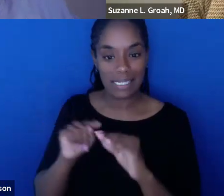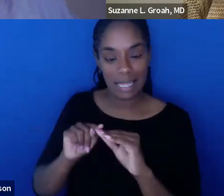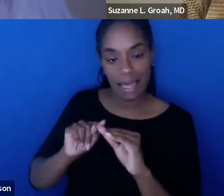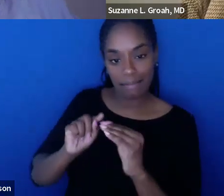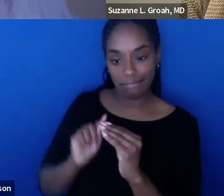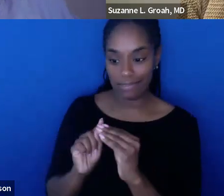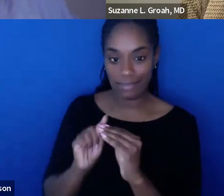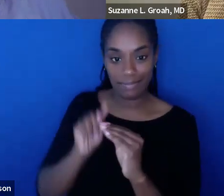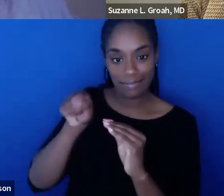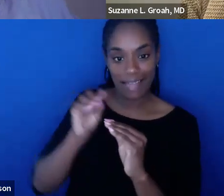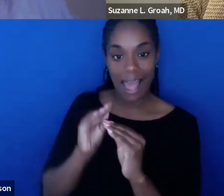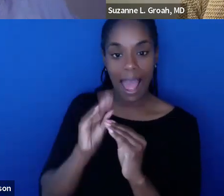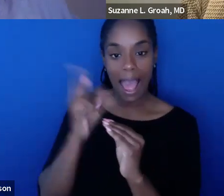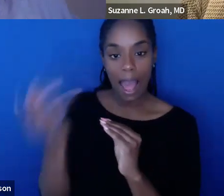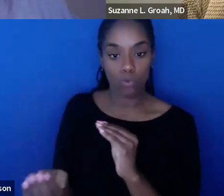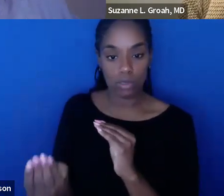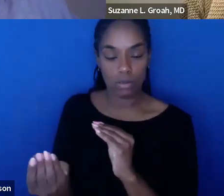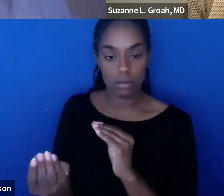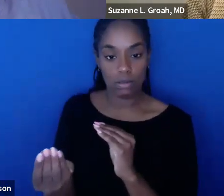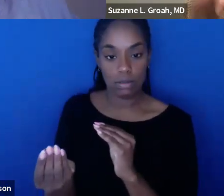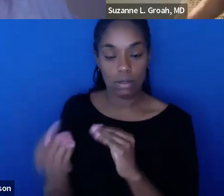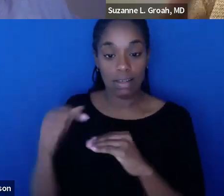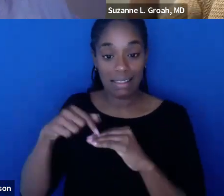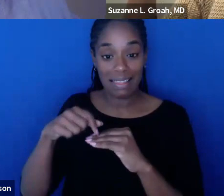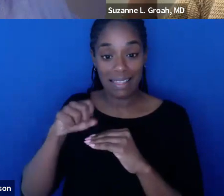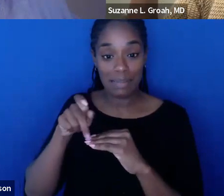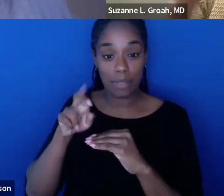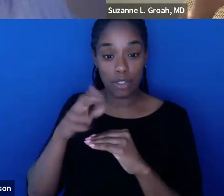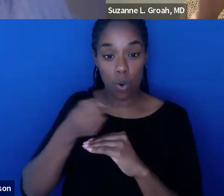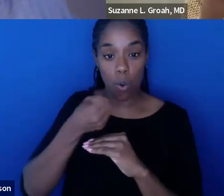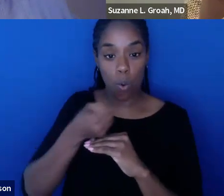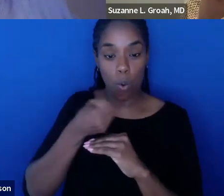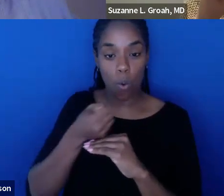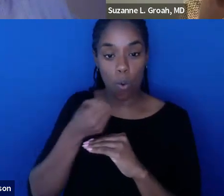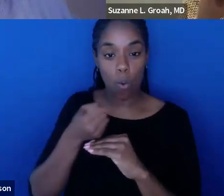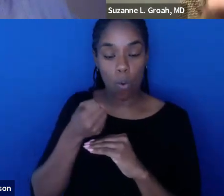That sphincter holds tight to help hold the urine in there. So the bladder is relaxing, the sphincter is tightening.